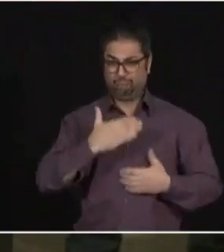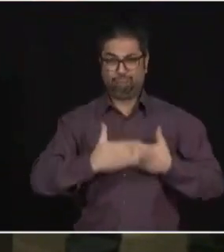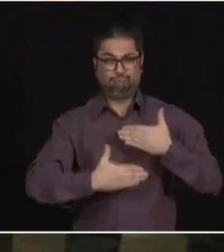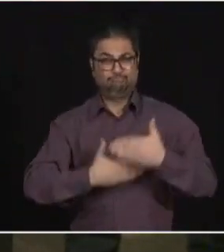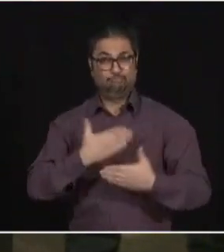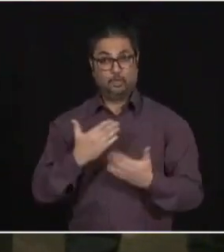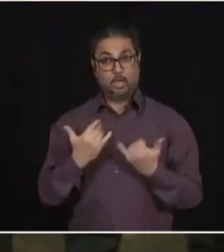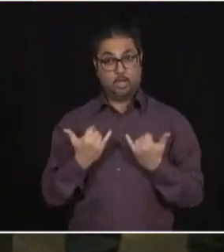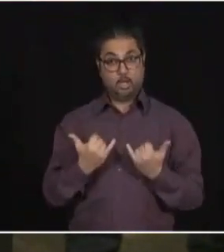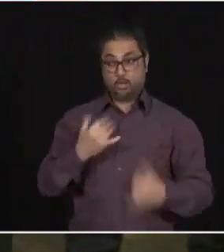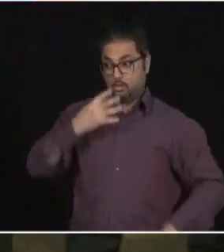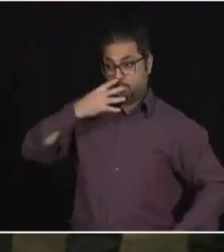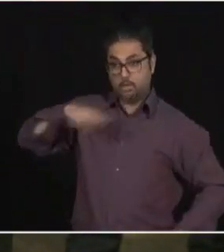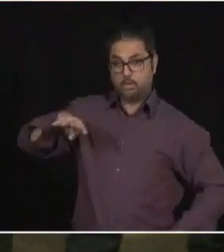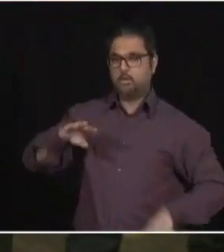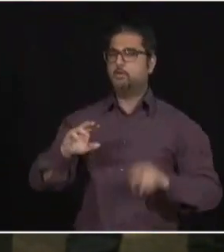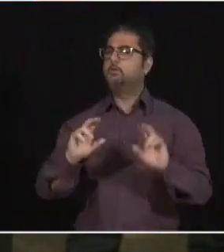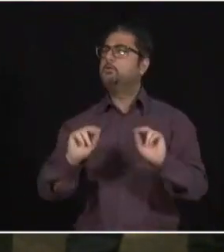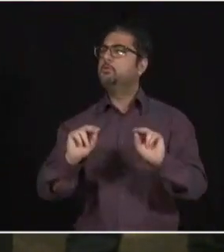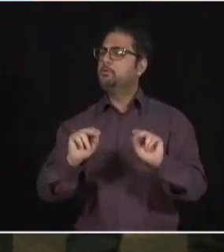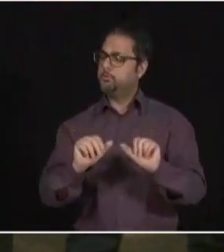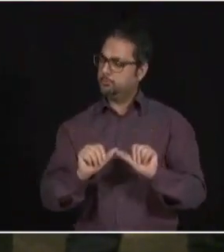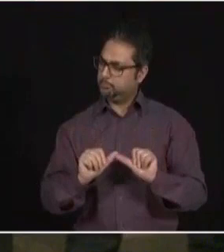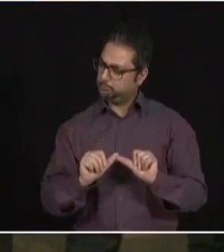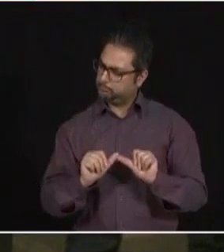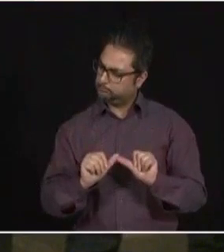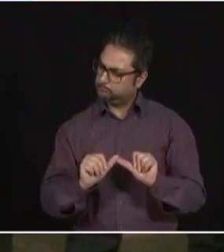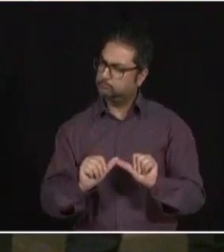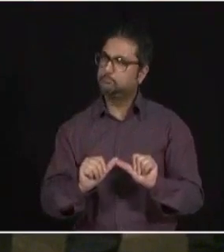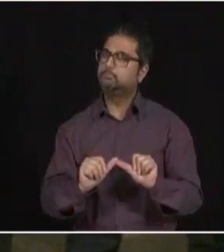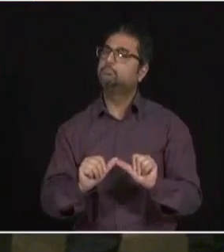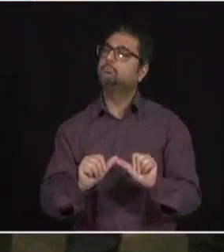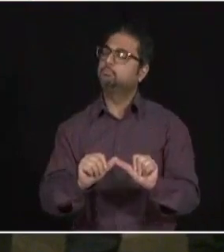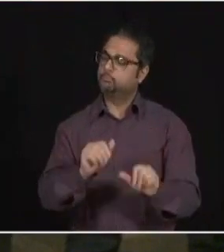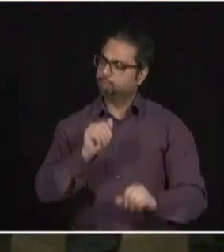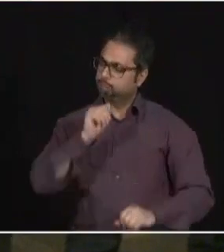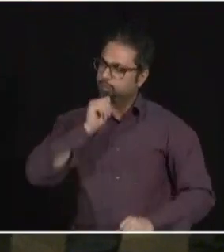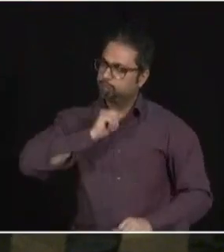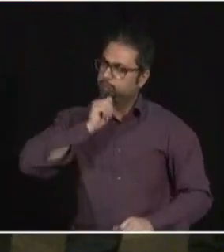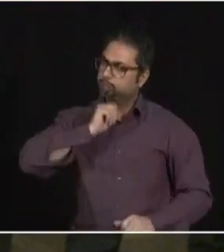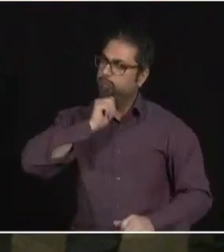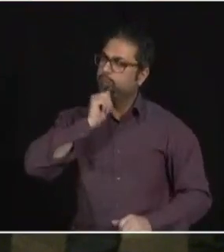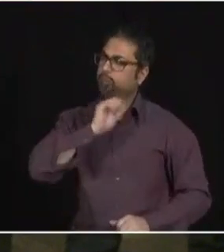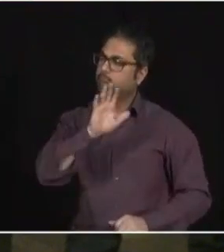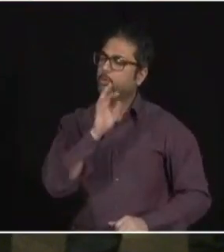isn't the time to separate the team team. We have to just keep moving forward and we'll